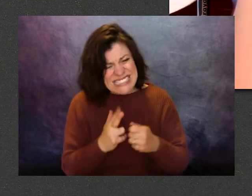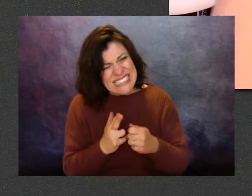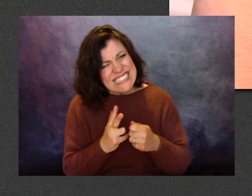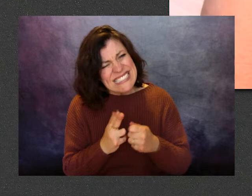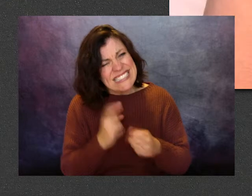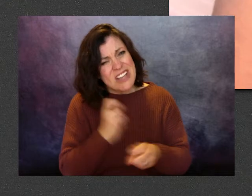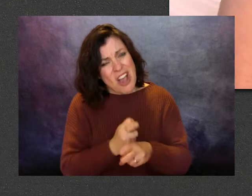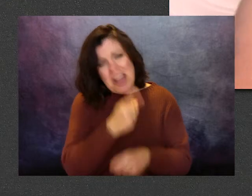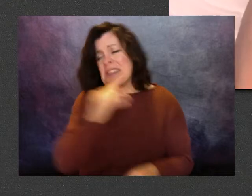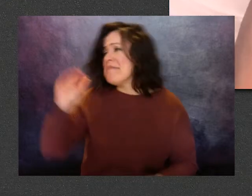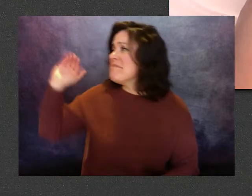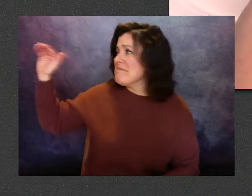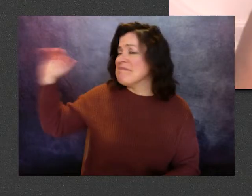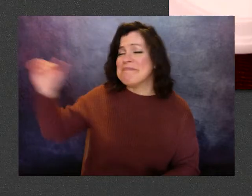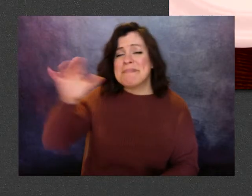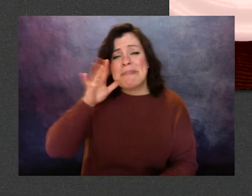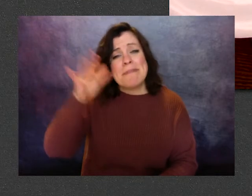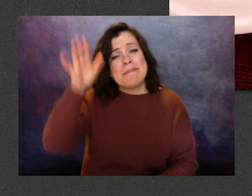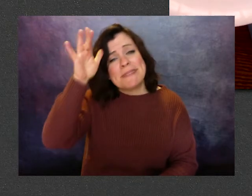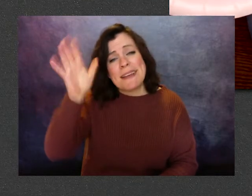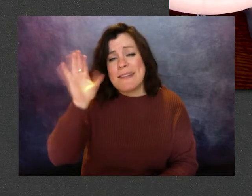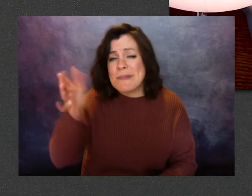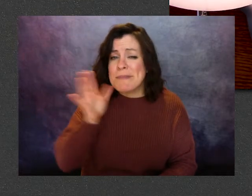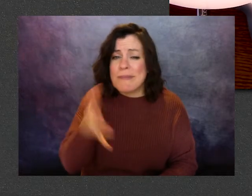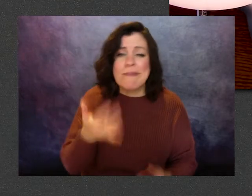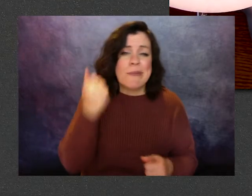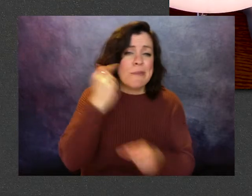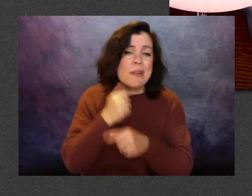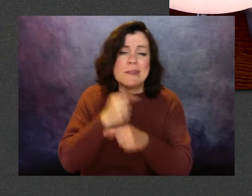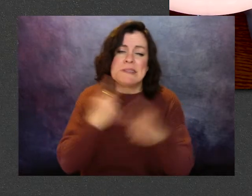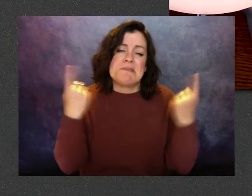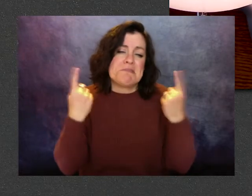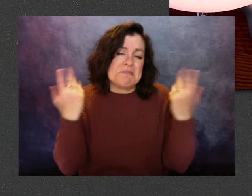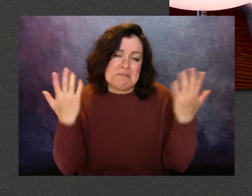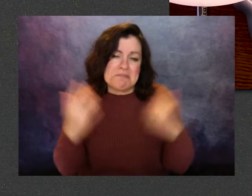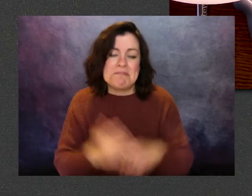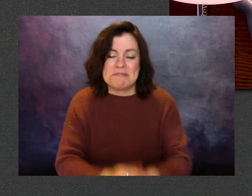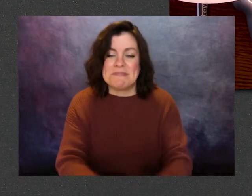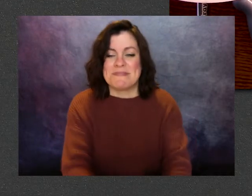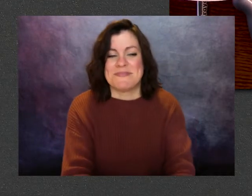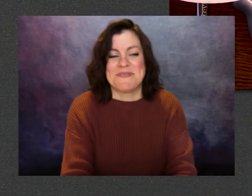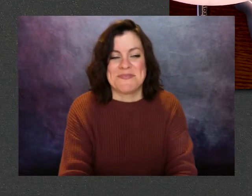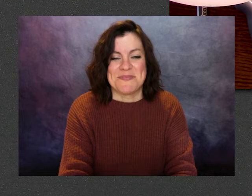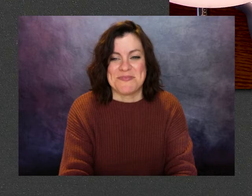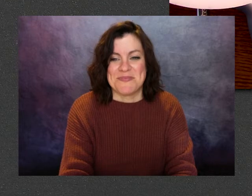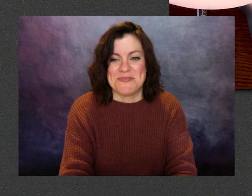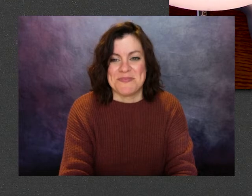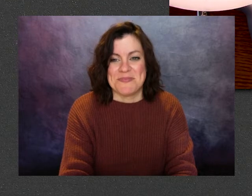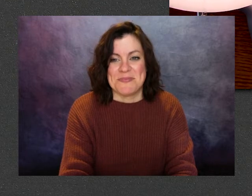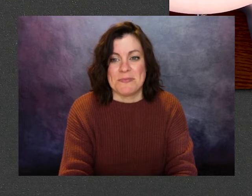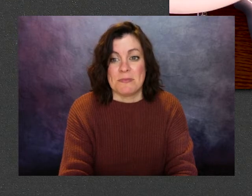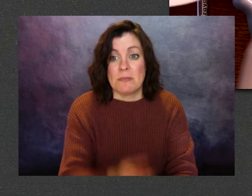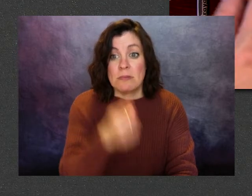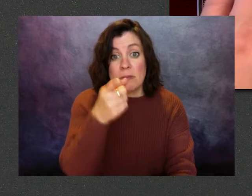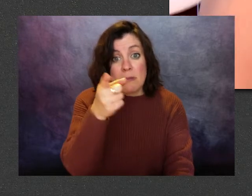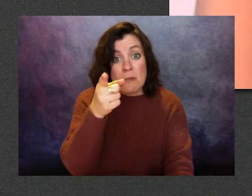And, we'll give the kitty some bones right there. Do you have bones inside of your body?